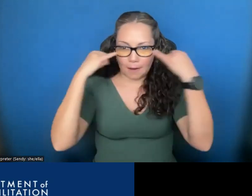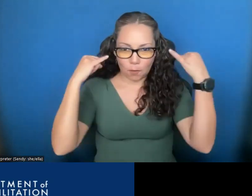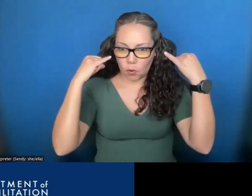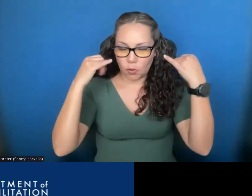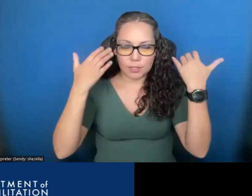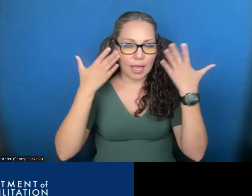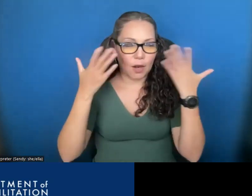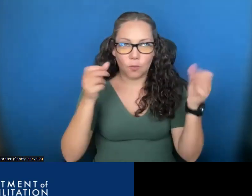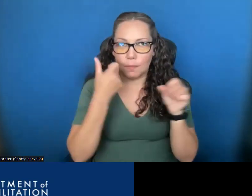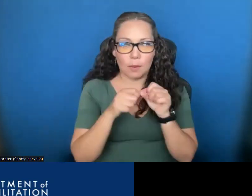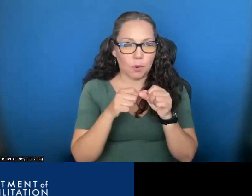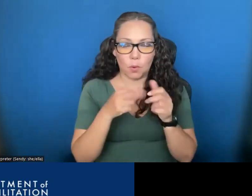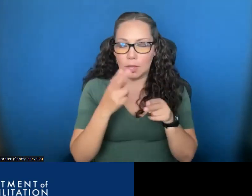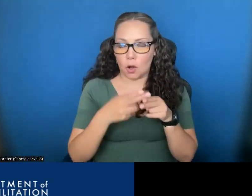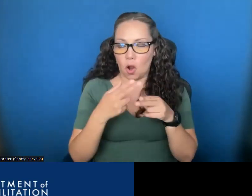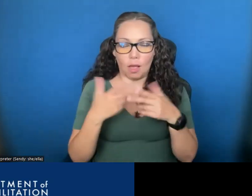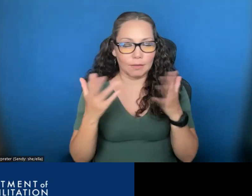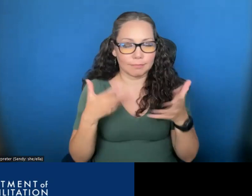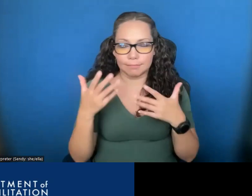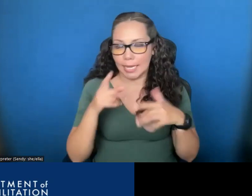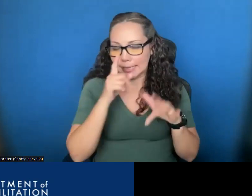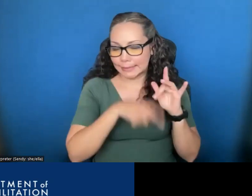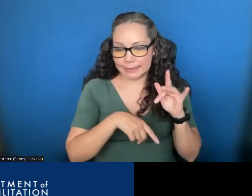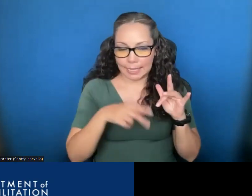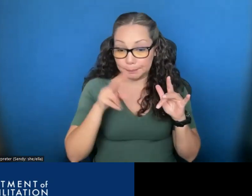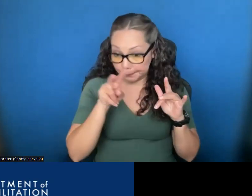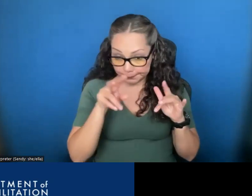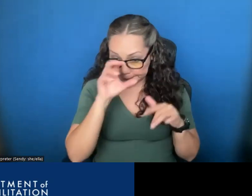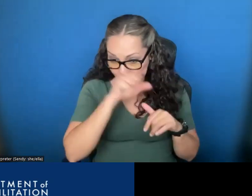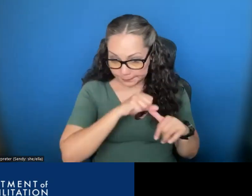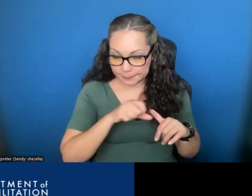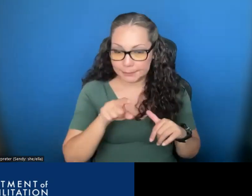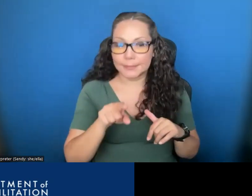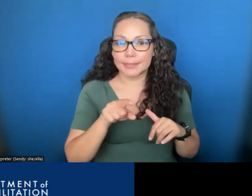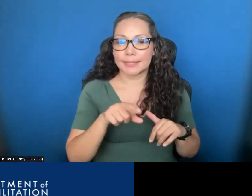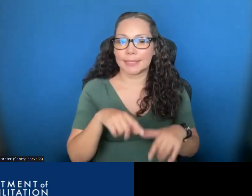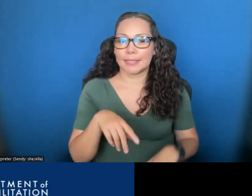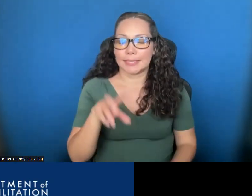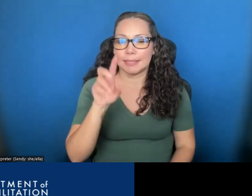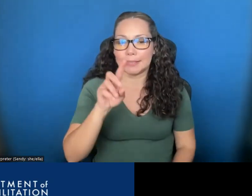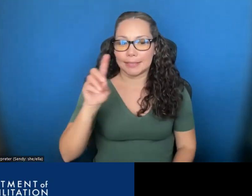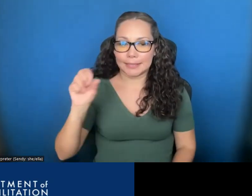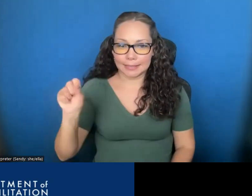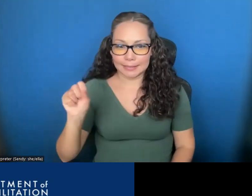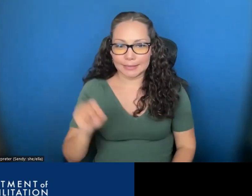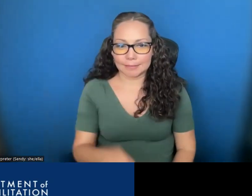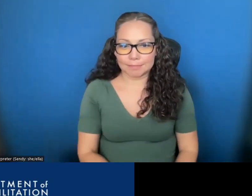I totally skipped so my apologies and Department of Developmental Services yes thank you and I can